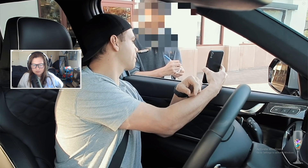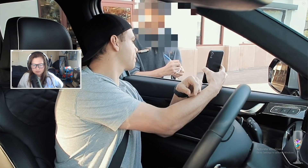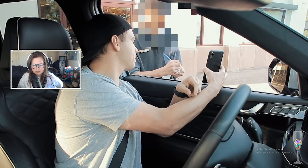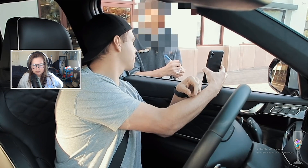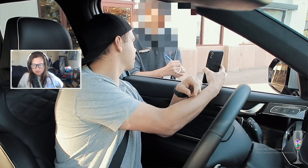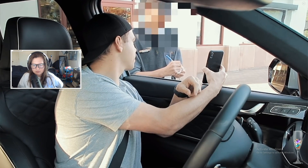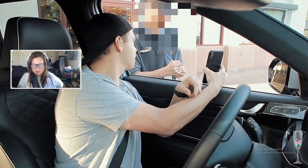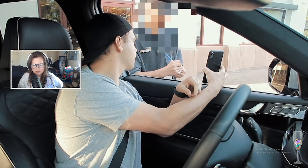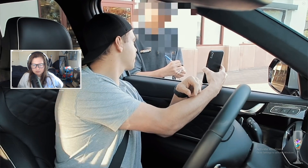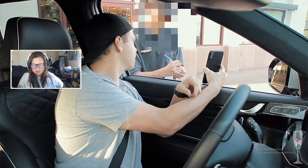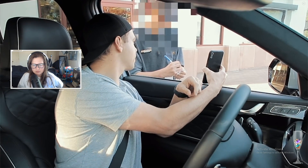(DOG WHIMPERS)